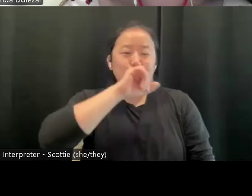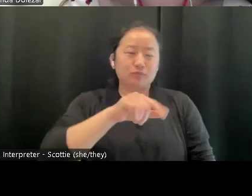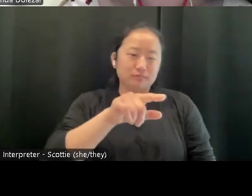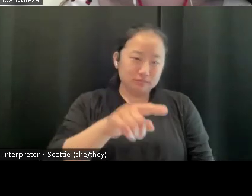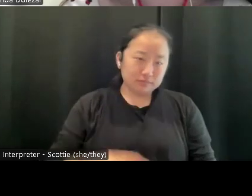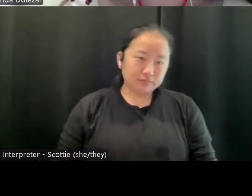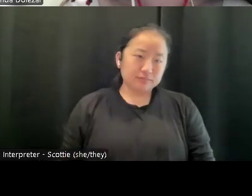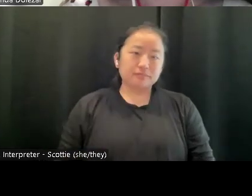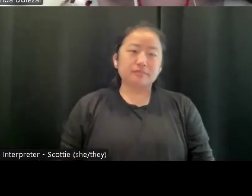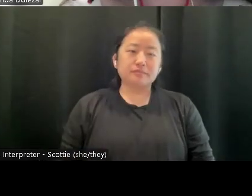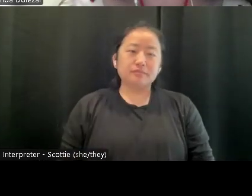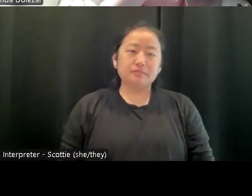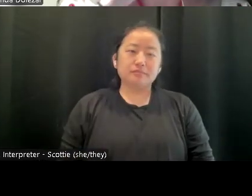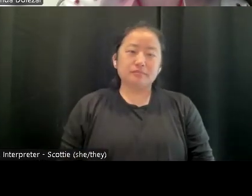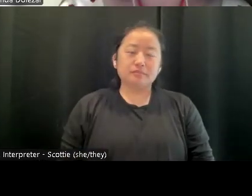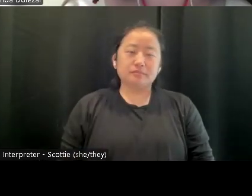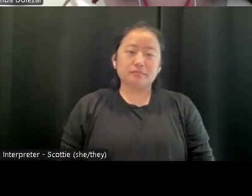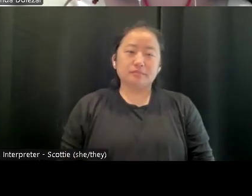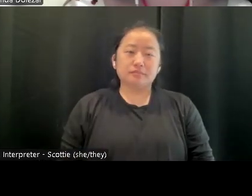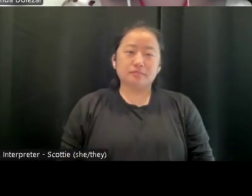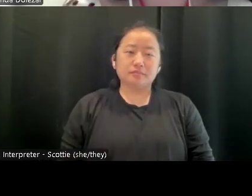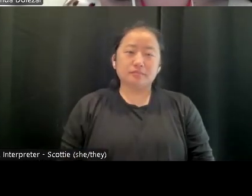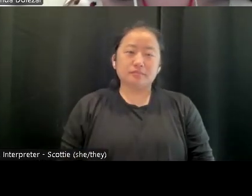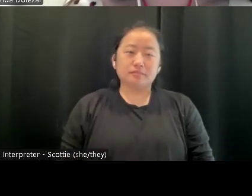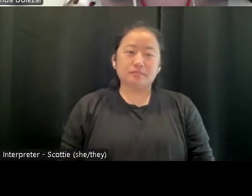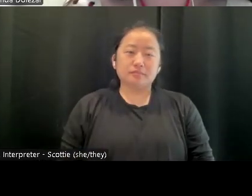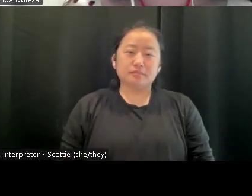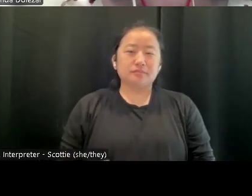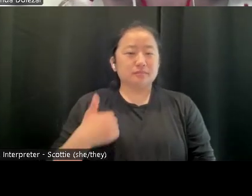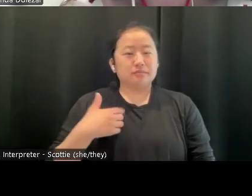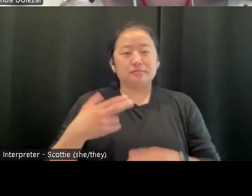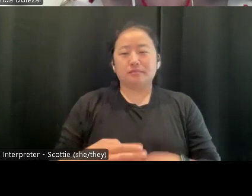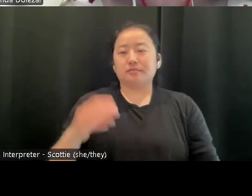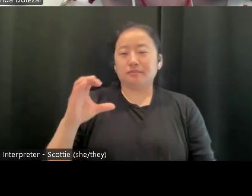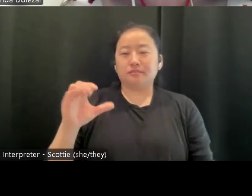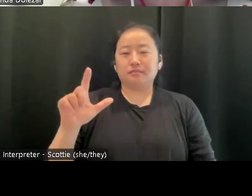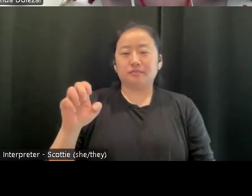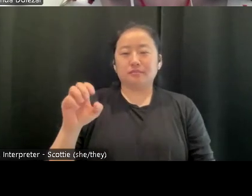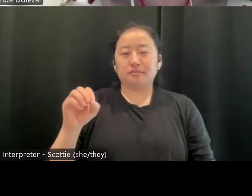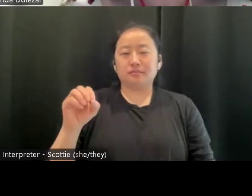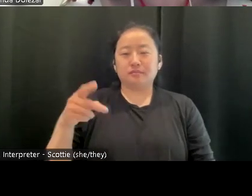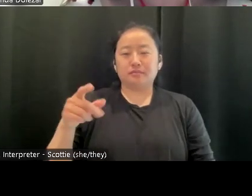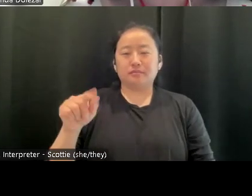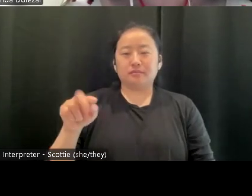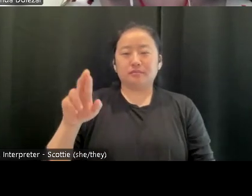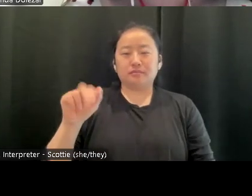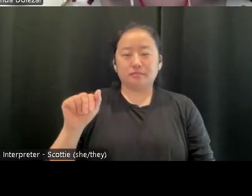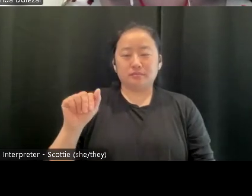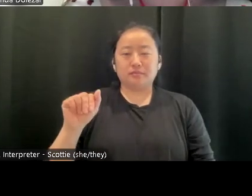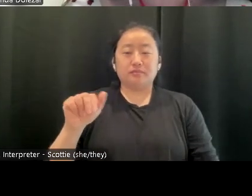this -- I call it the Cleopatra chair, but this is a hiking carrier designed for a long trip,